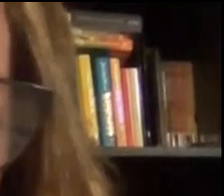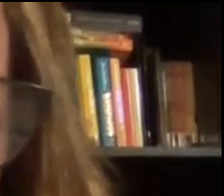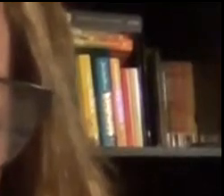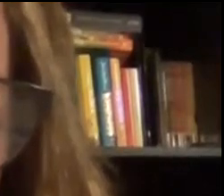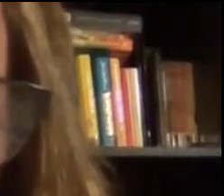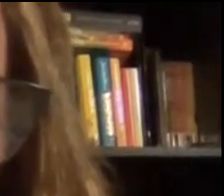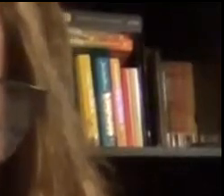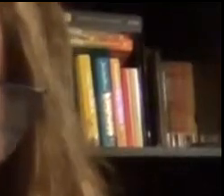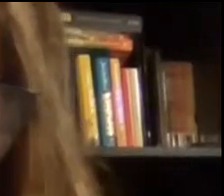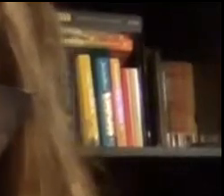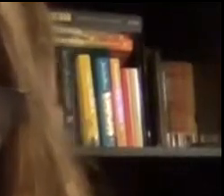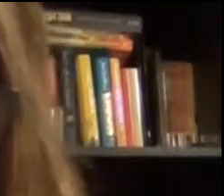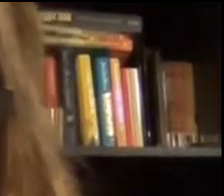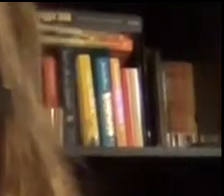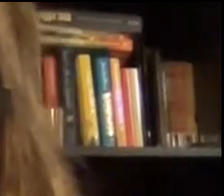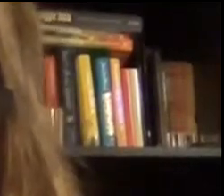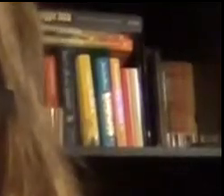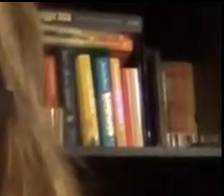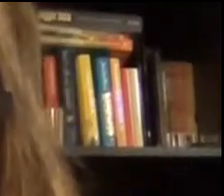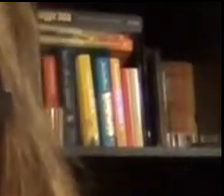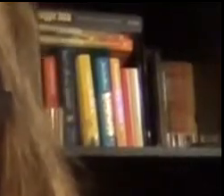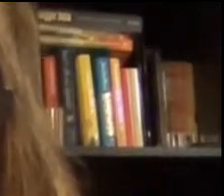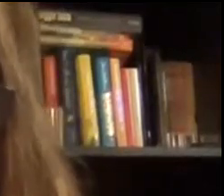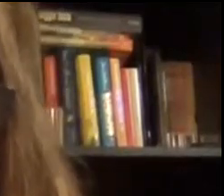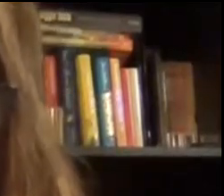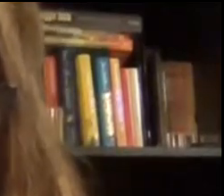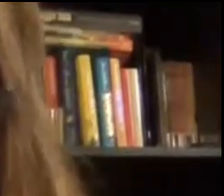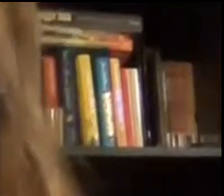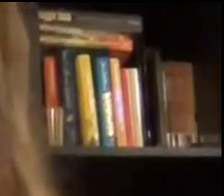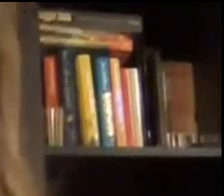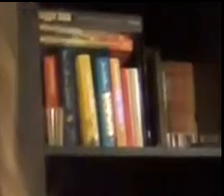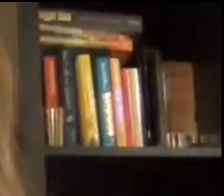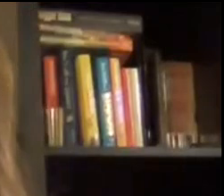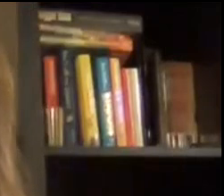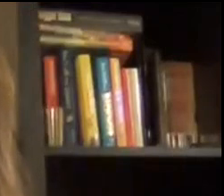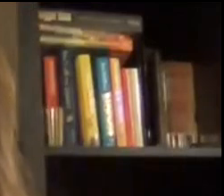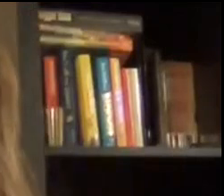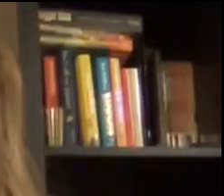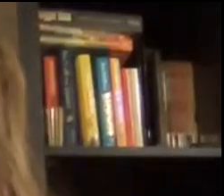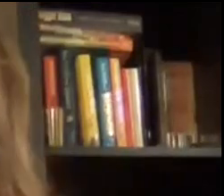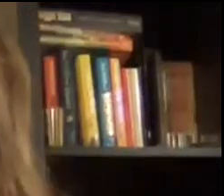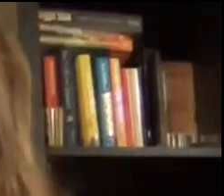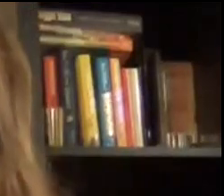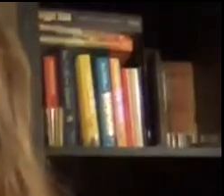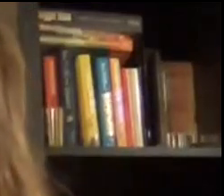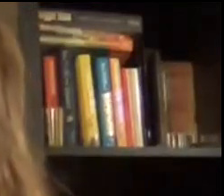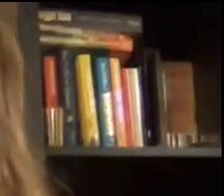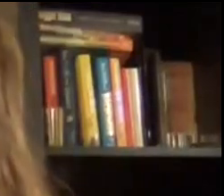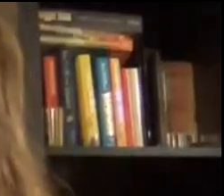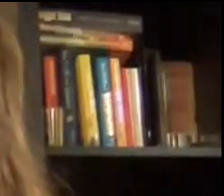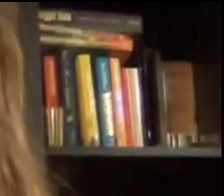This is the way I can collaborate with NGOs or BPOs to provide those services. So we really need to expand those collaborations